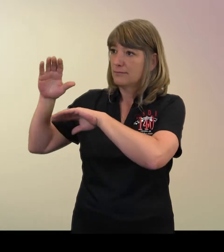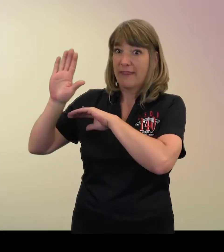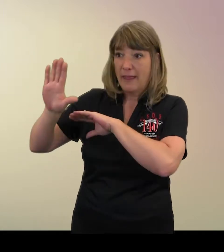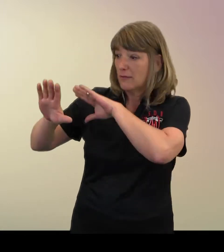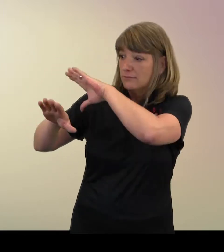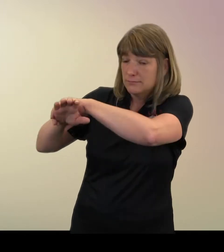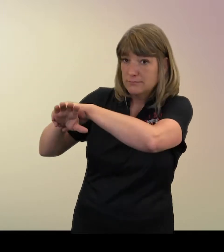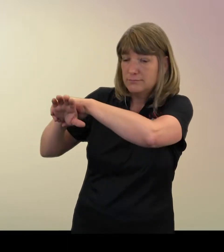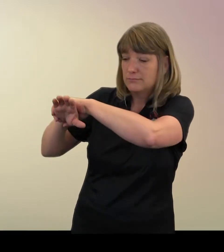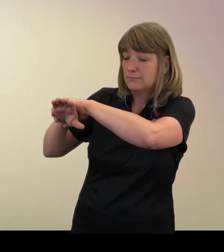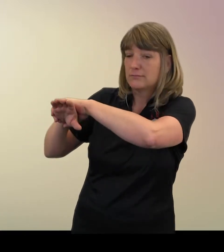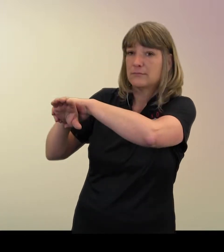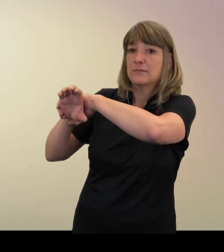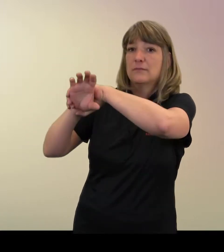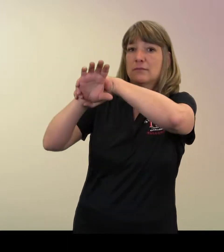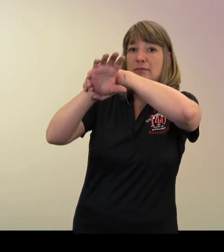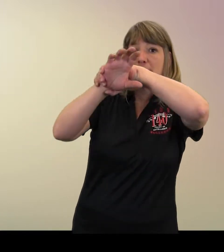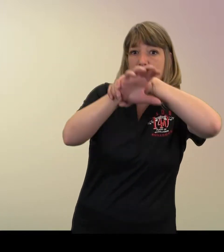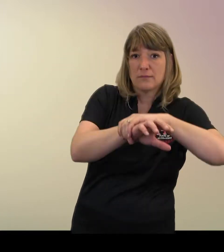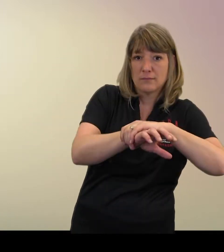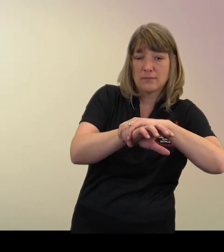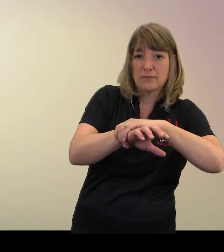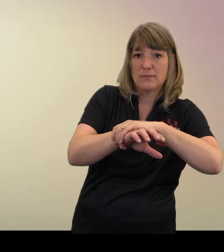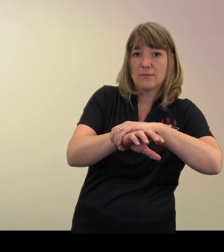Taking their hand and putting it over their parents hand